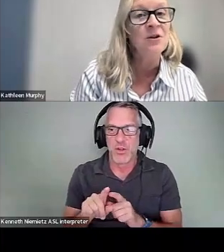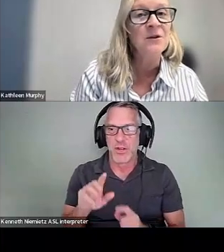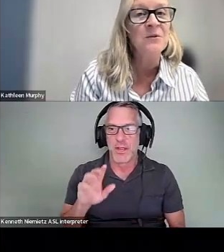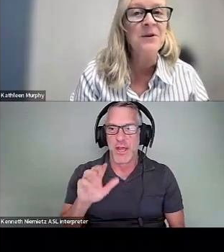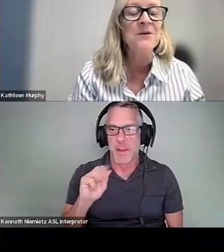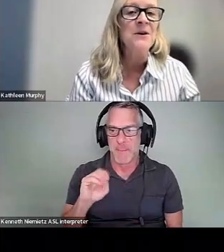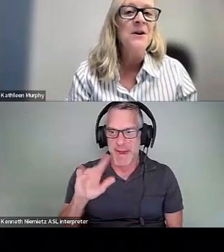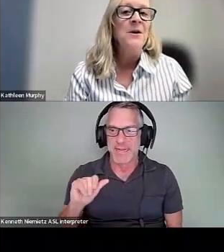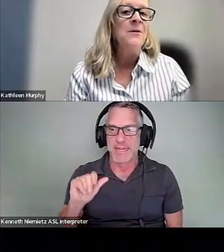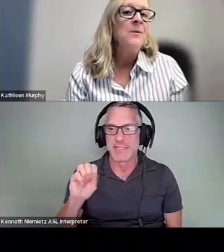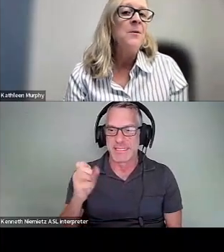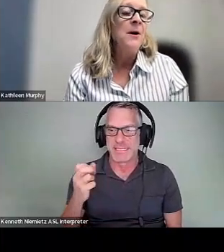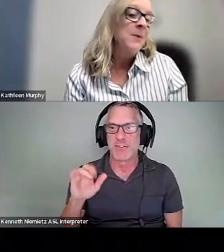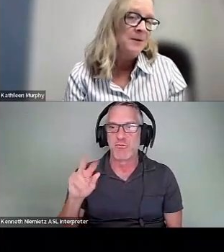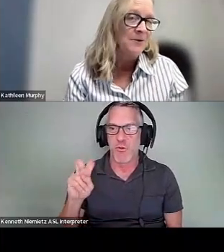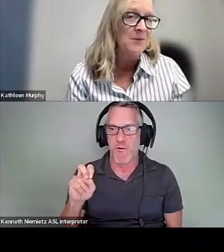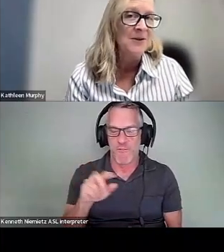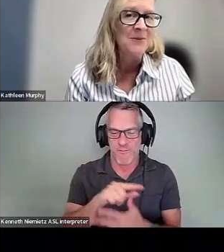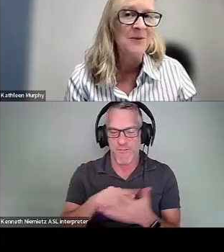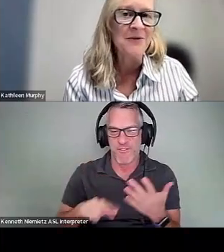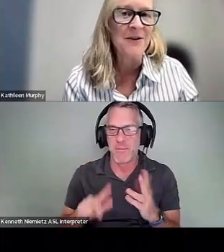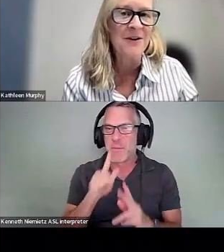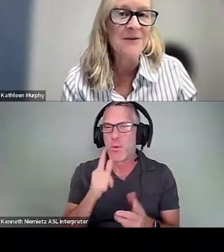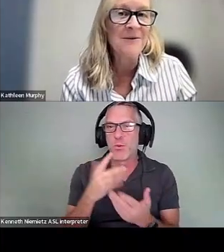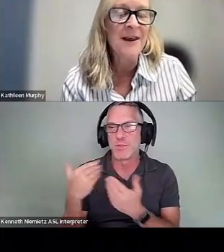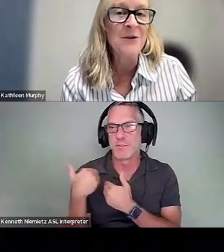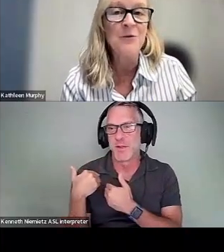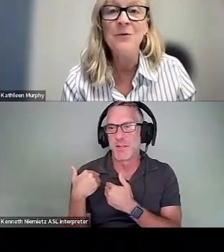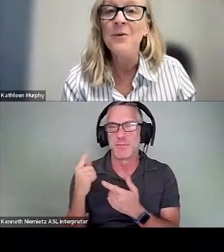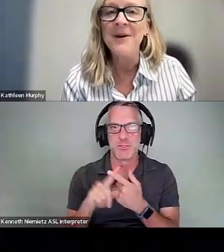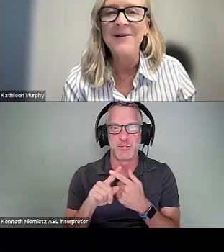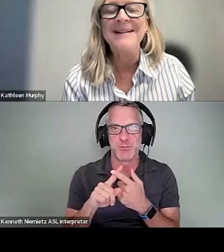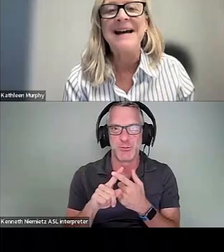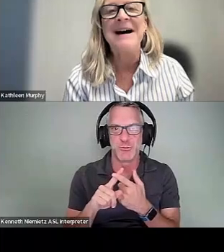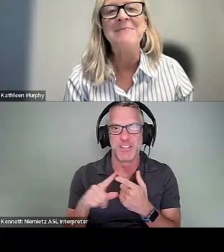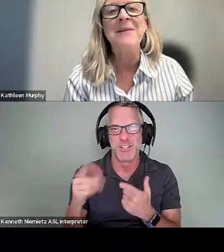Seagroves are the ones who are probably responsible for that you knew about it.